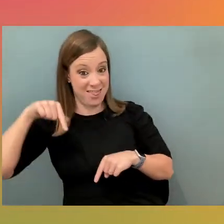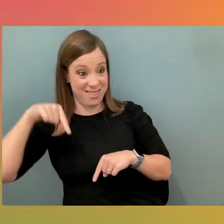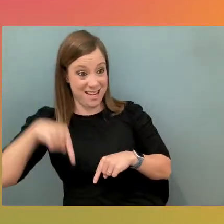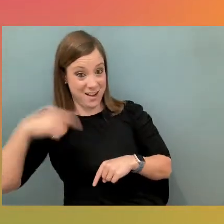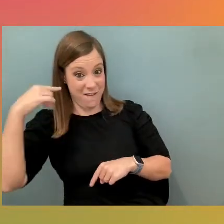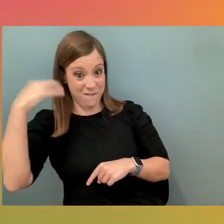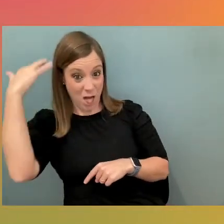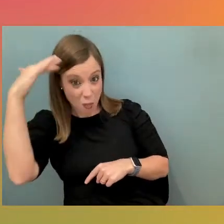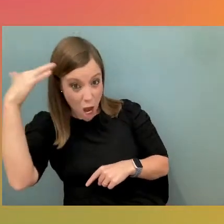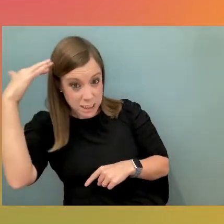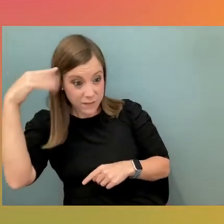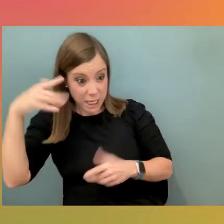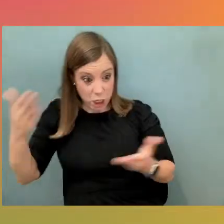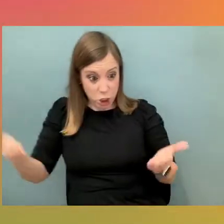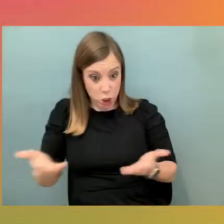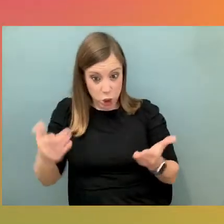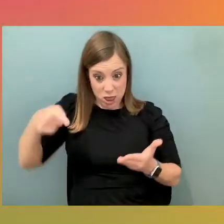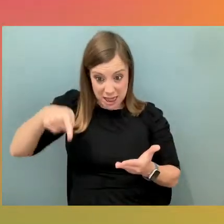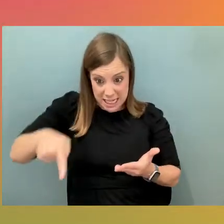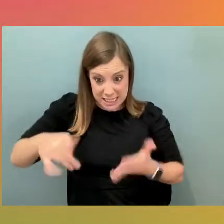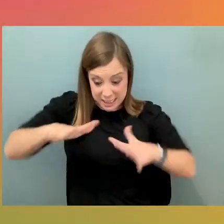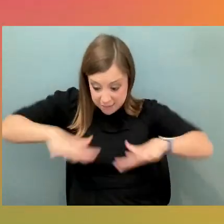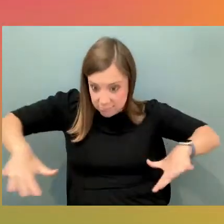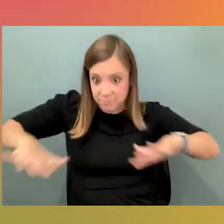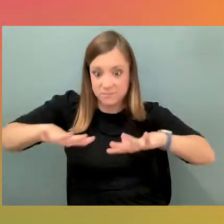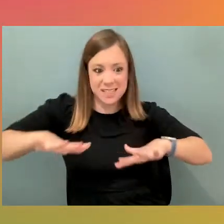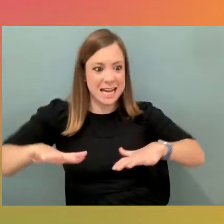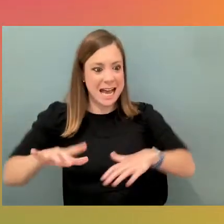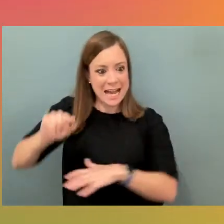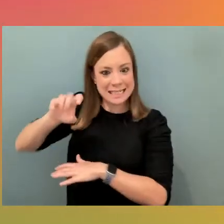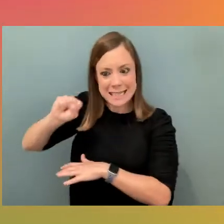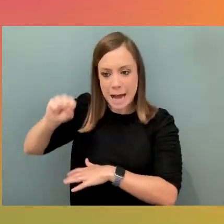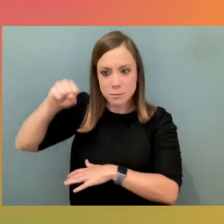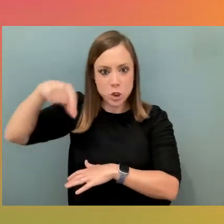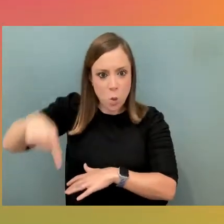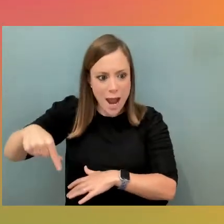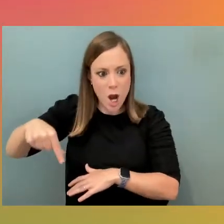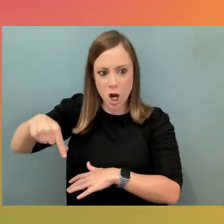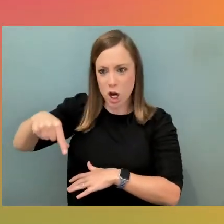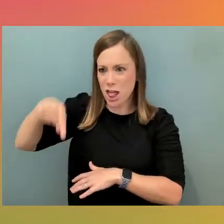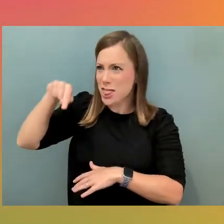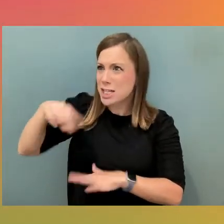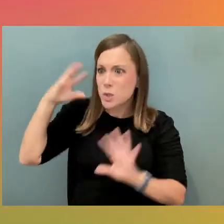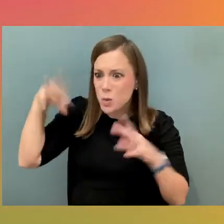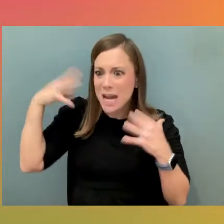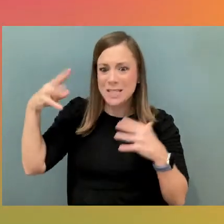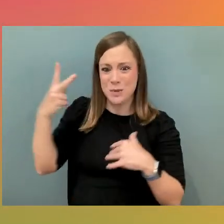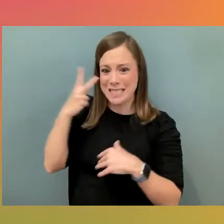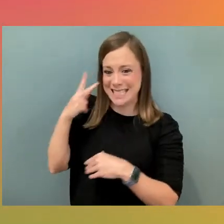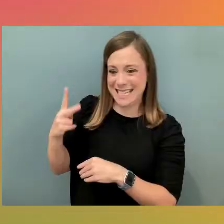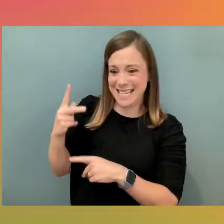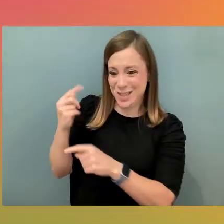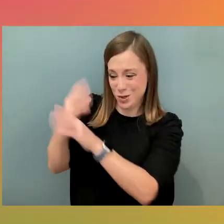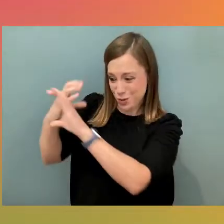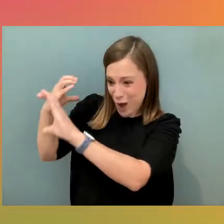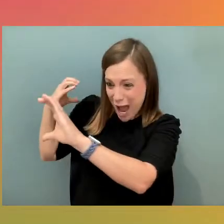PHILOSOPHY IN THIS SPACE. OH MY GOSH, LITERALLY, IT'S PERFECT. YOU ARE LIKE WE ARE IN TIMES SQUARE. IT'S EVERYTHING IS CRAZY AND